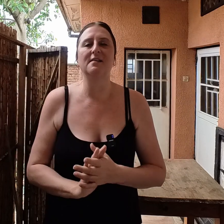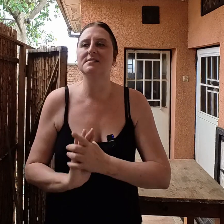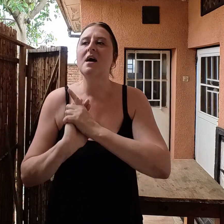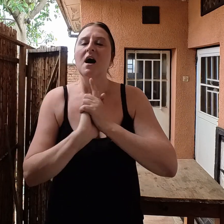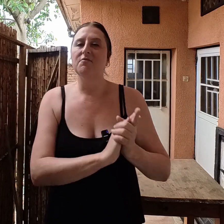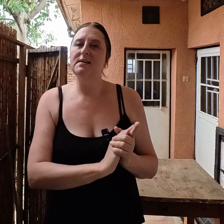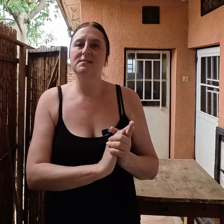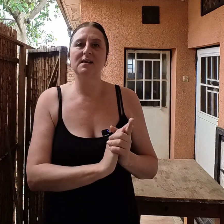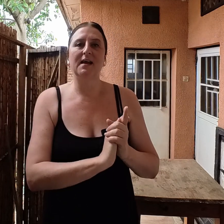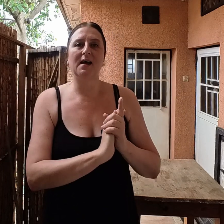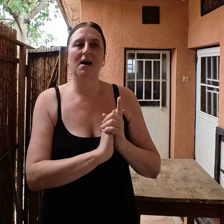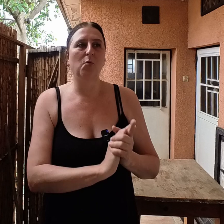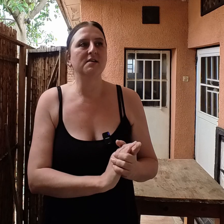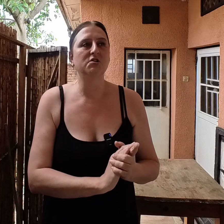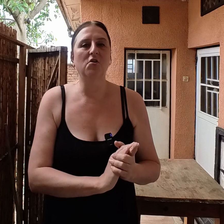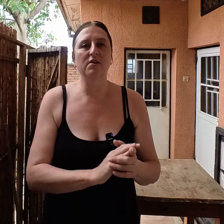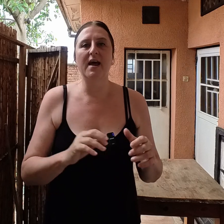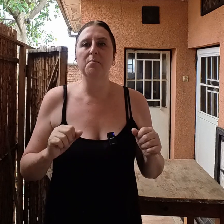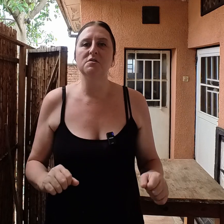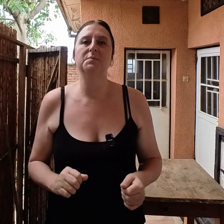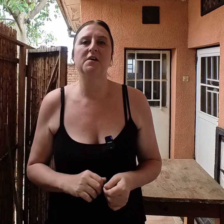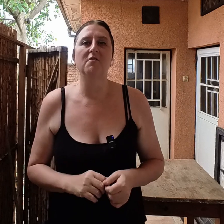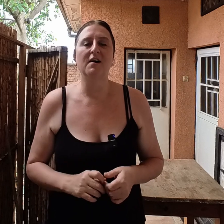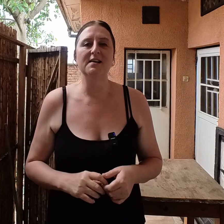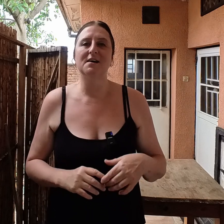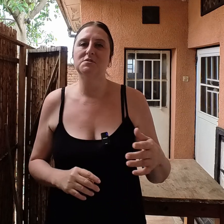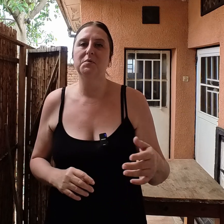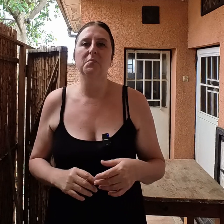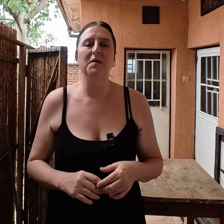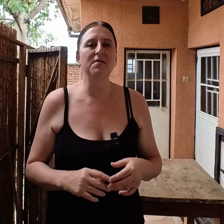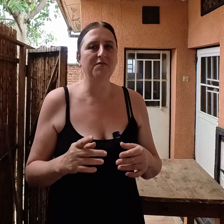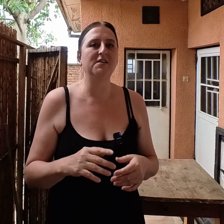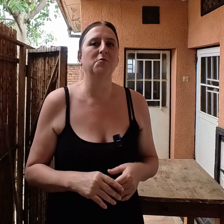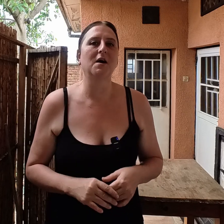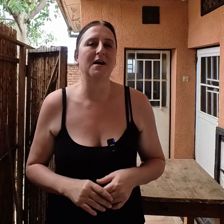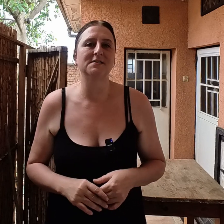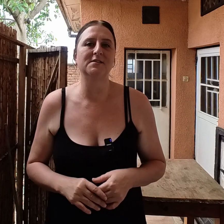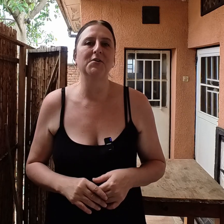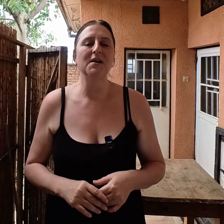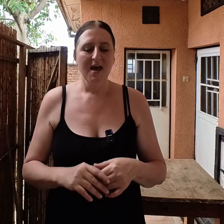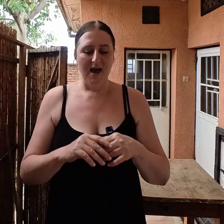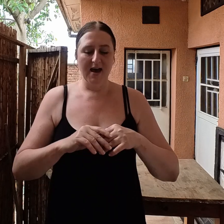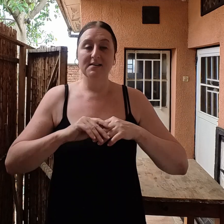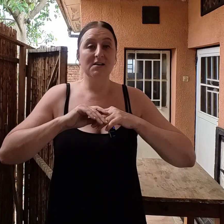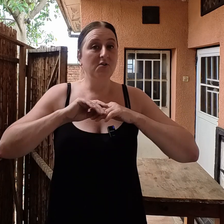hills. I recently went on a motorbike ride up to Byumba. That video will come out soon. And you